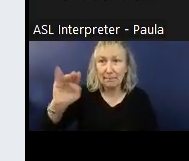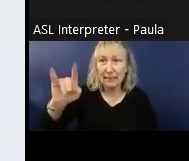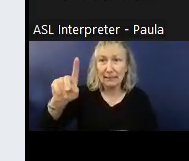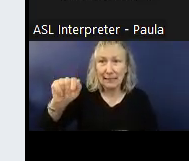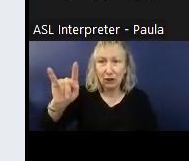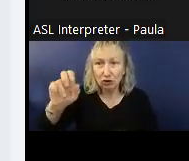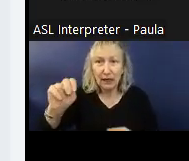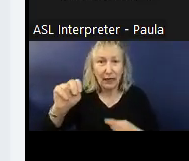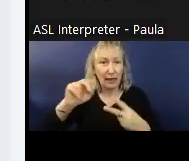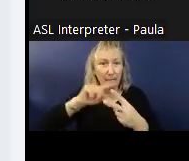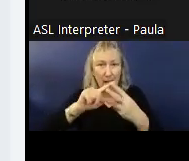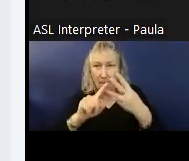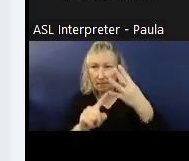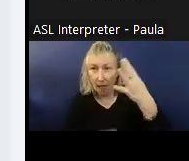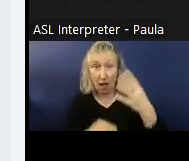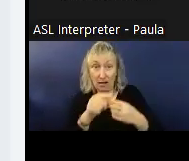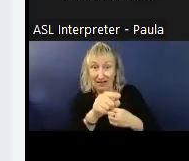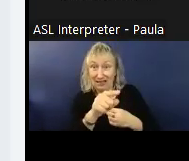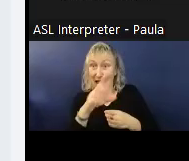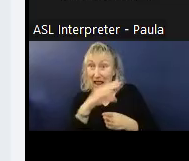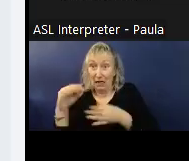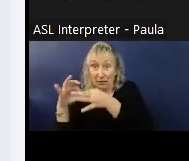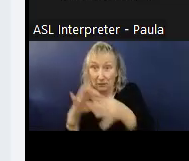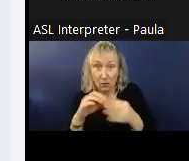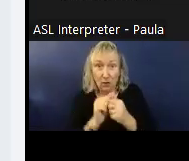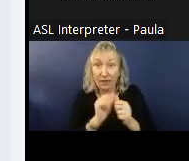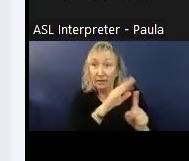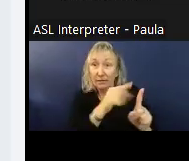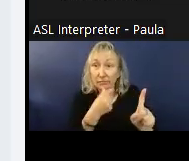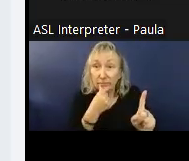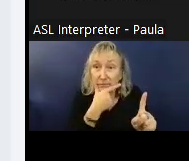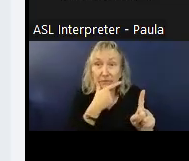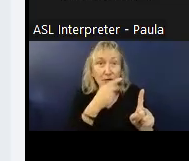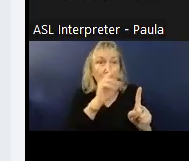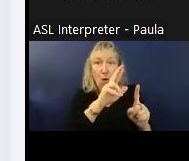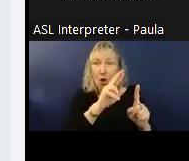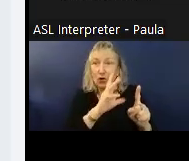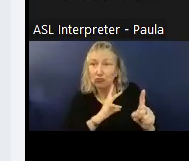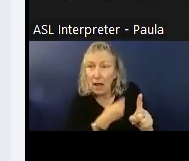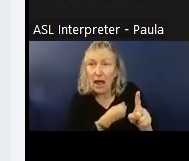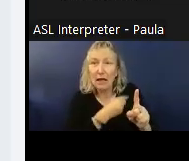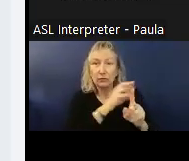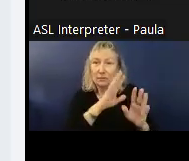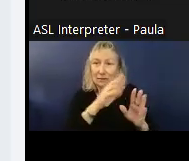sexual orientation and other protected status, that all of those apply to someone that is not,